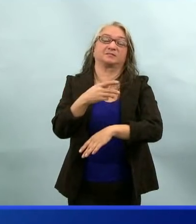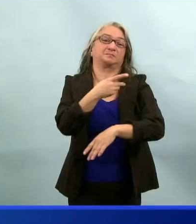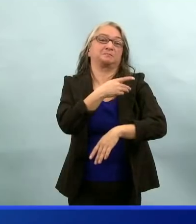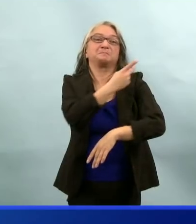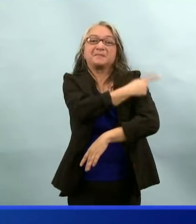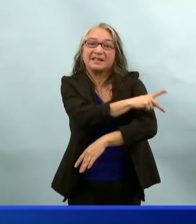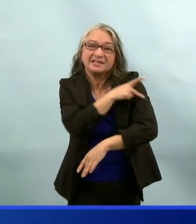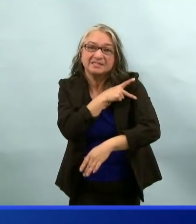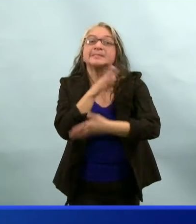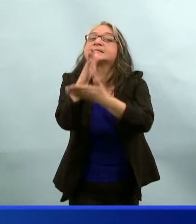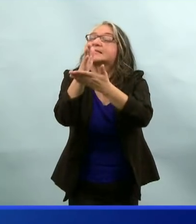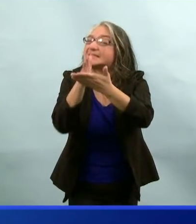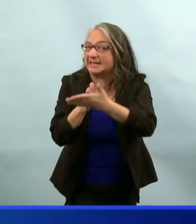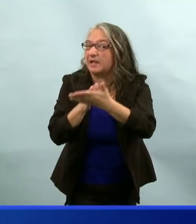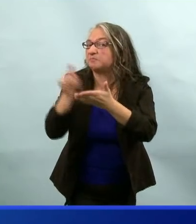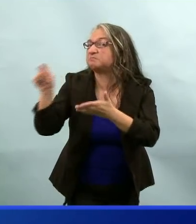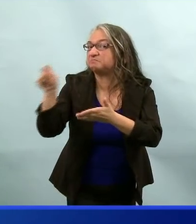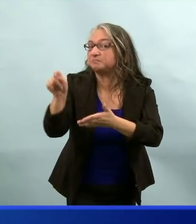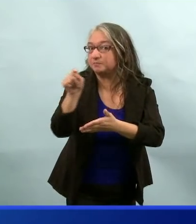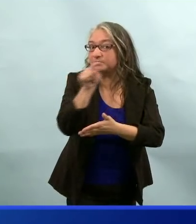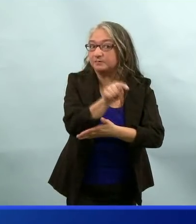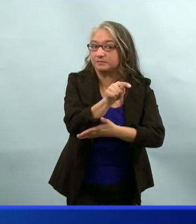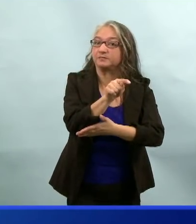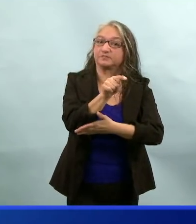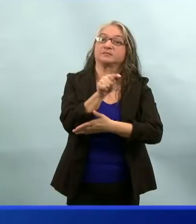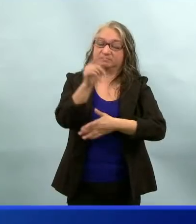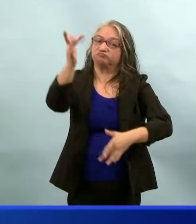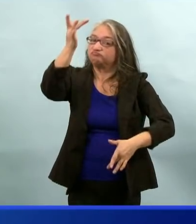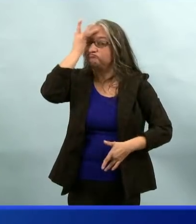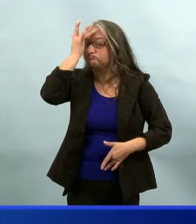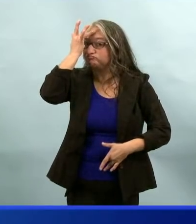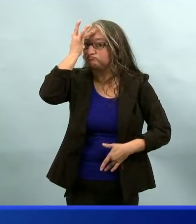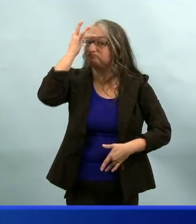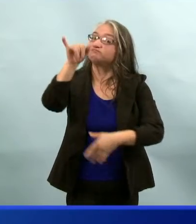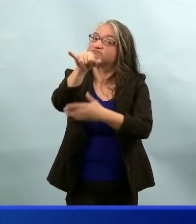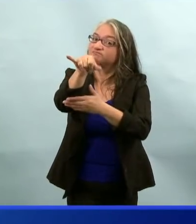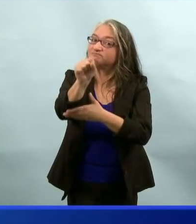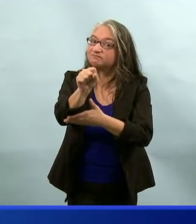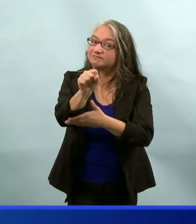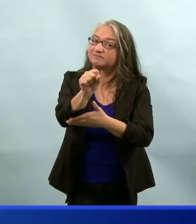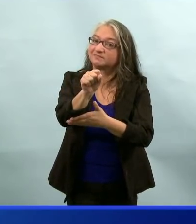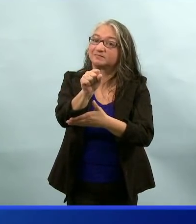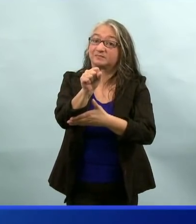which will happen as we see increasing community transmission and rising case counts